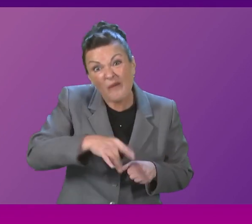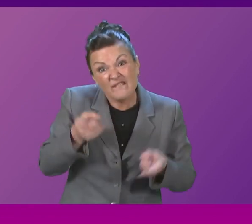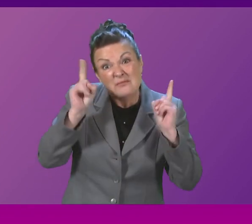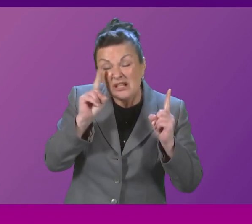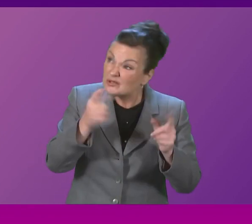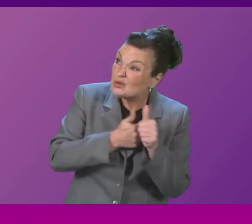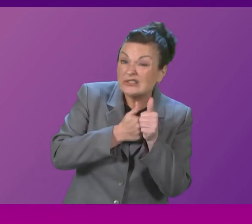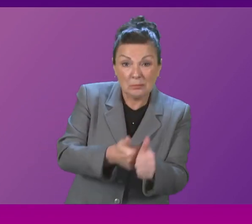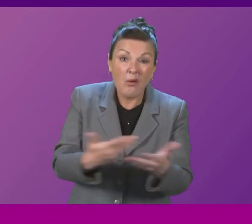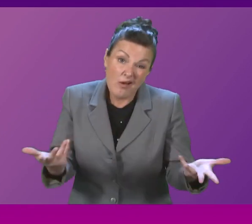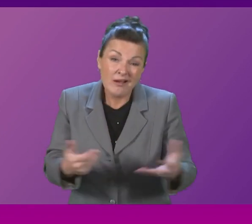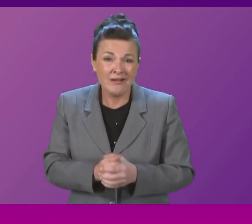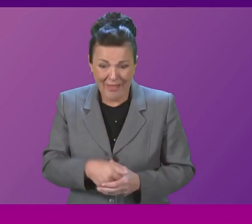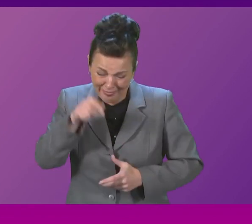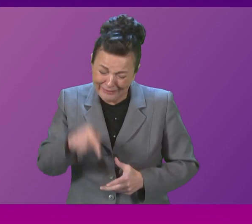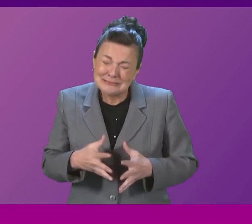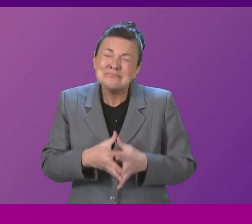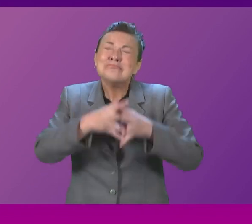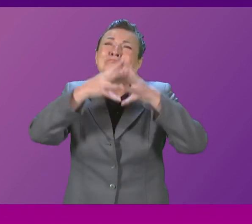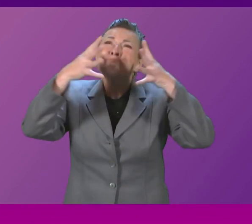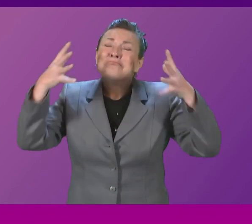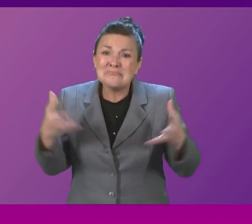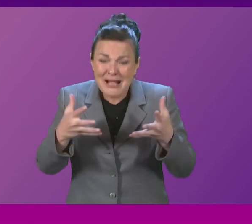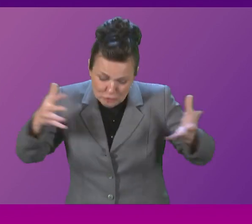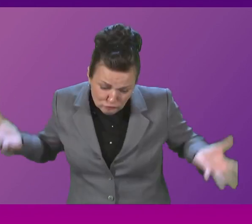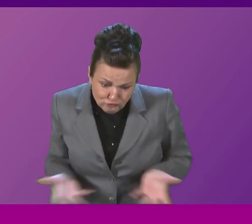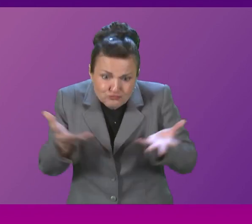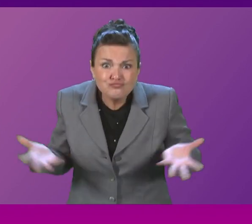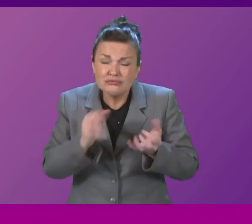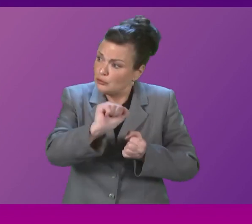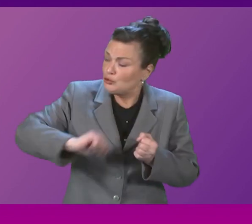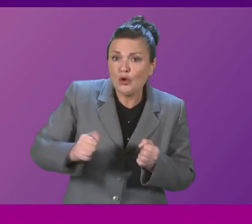The award of the contract represents a massive boost to Scottish shipbuilding, and it is